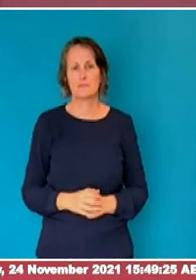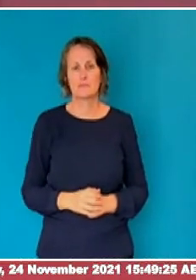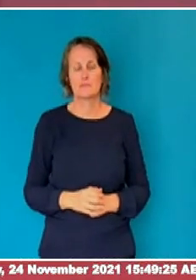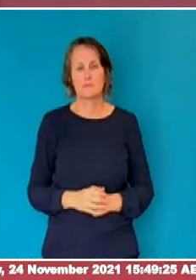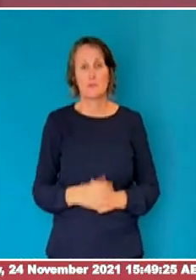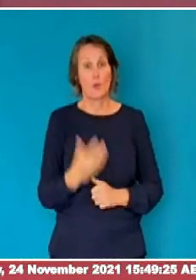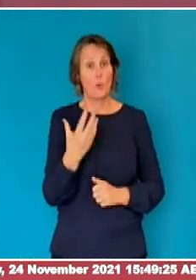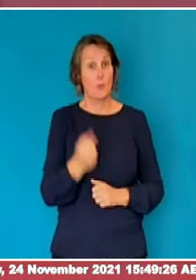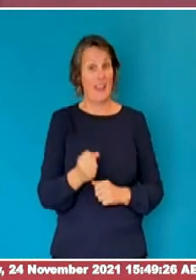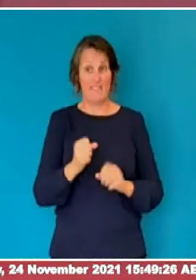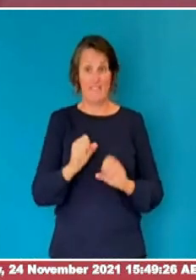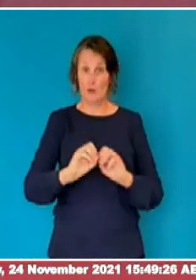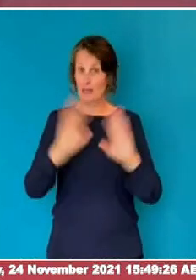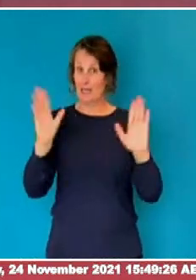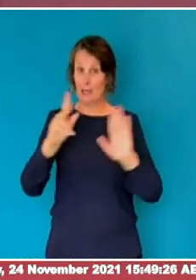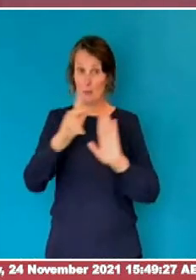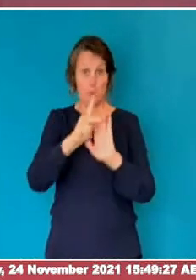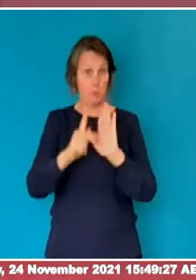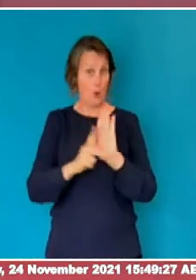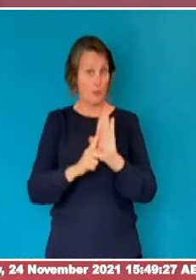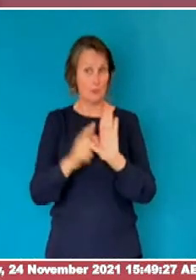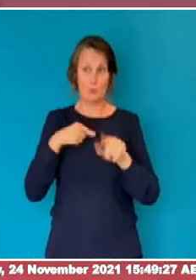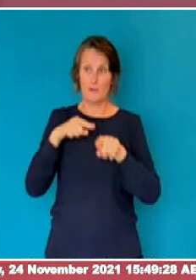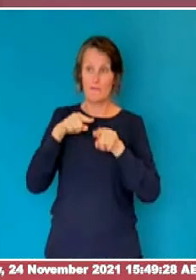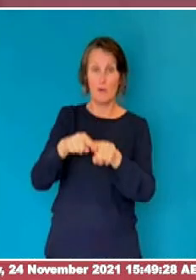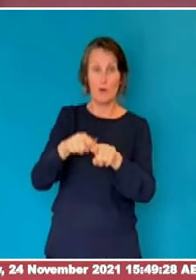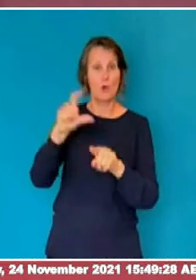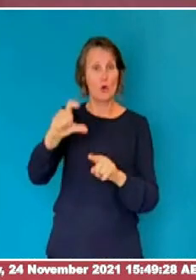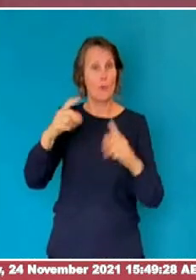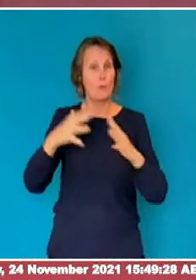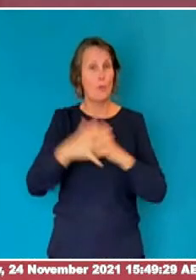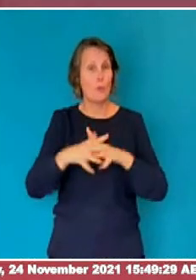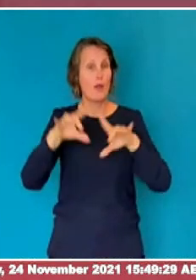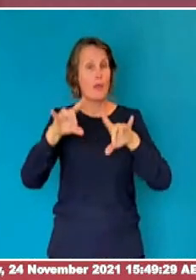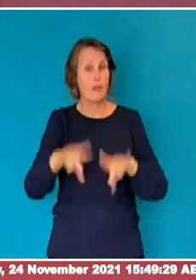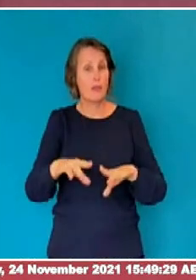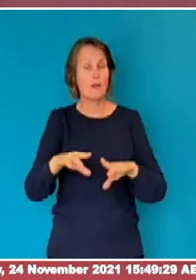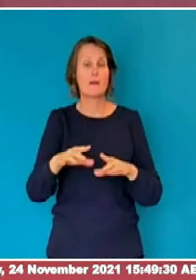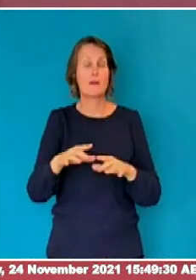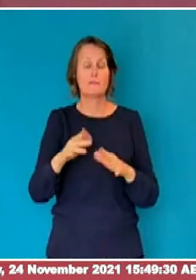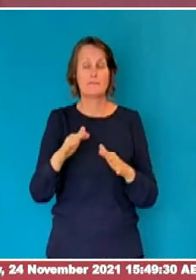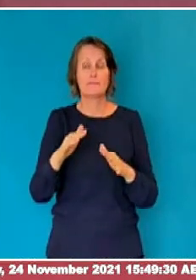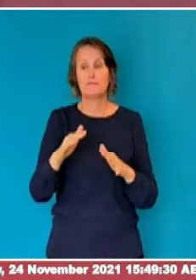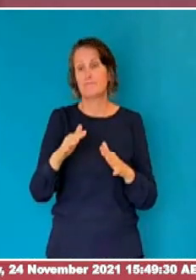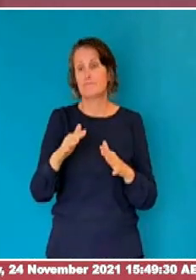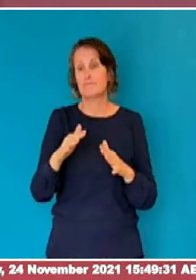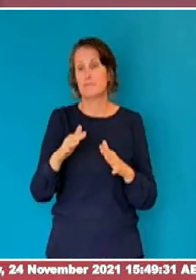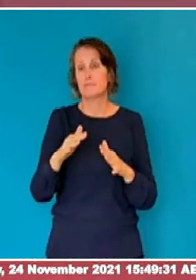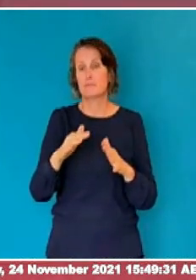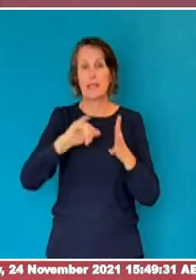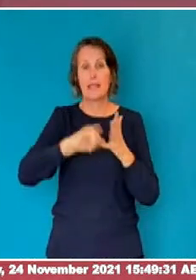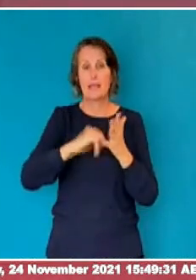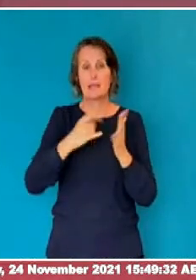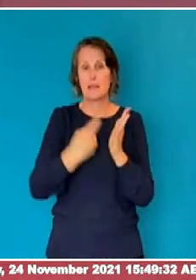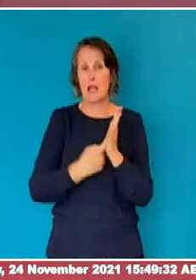We operate under the Commonwealth SRCC, under the Commonwealth